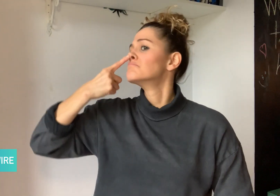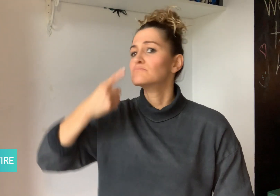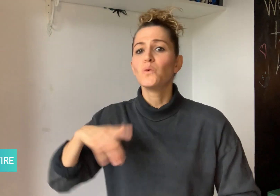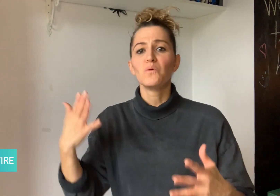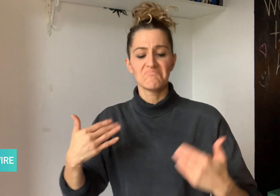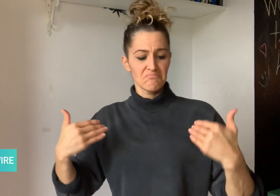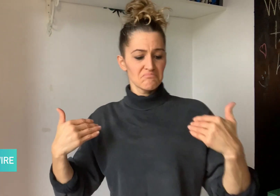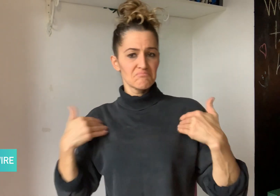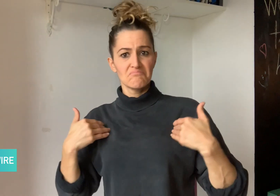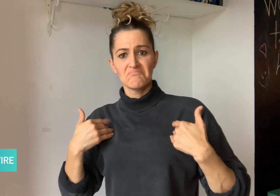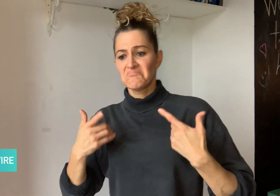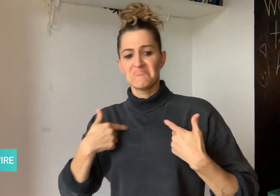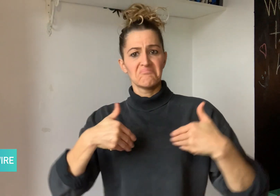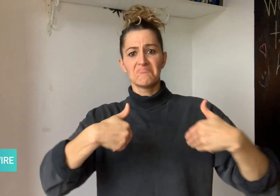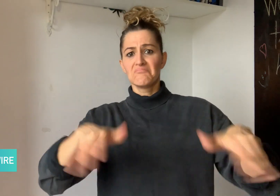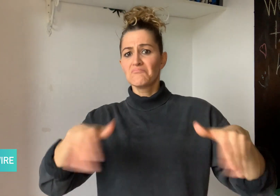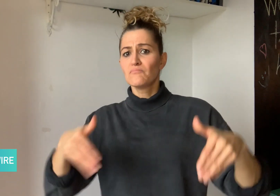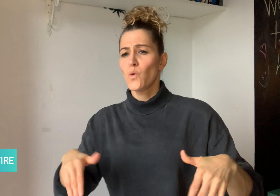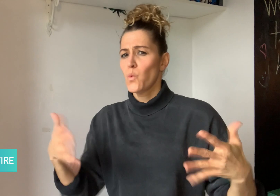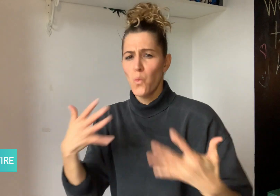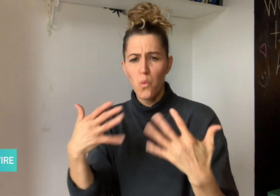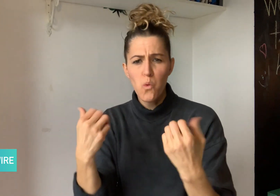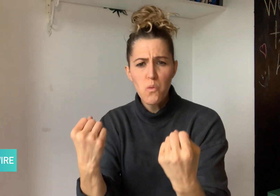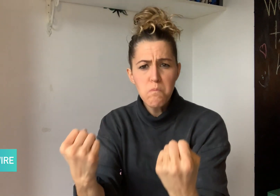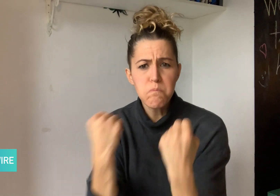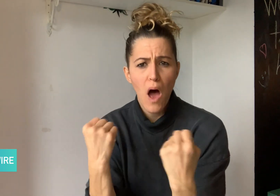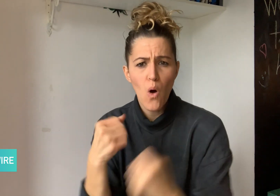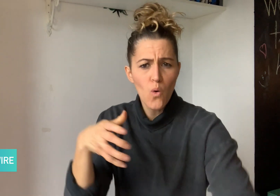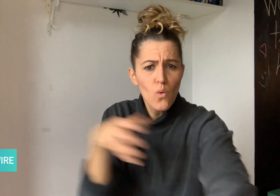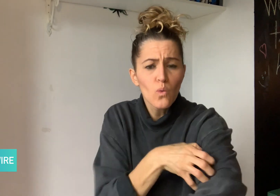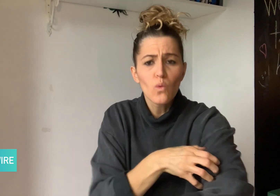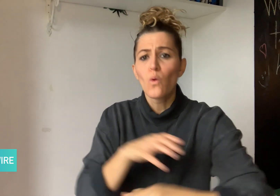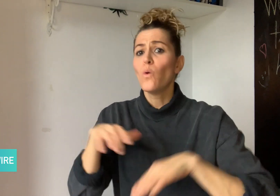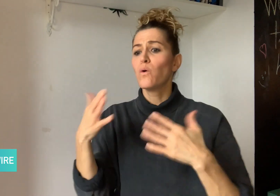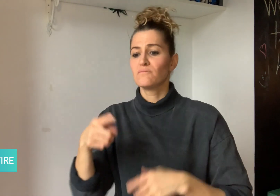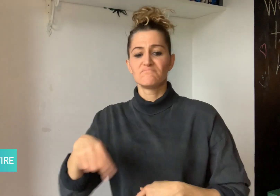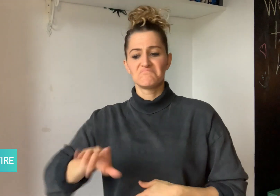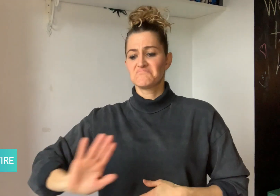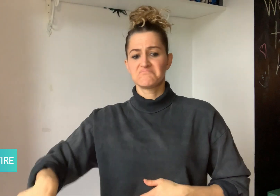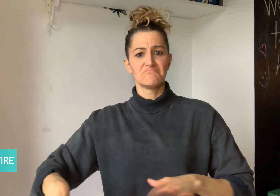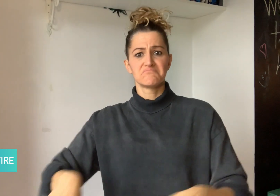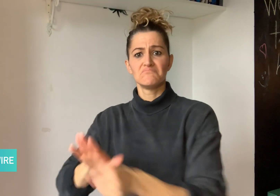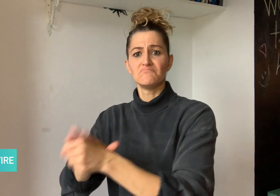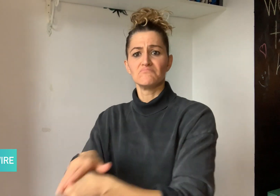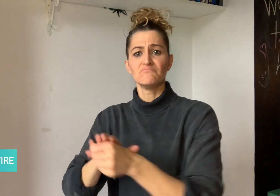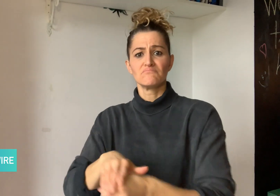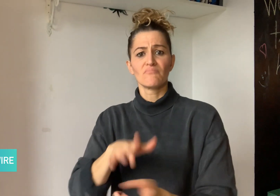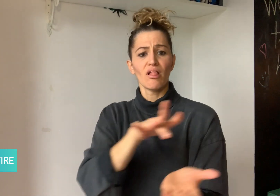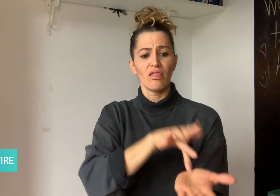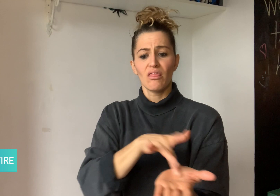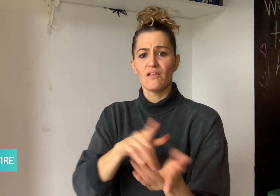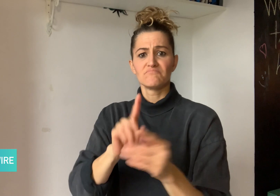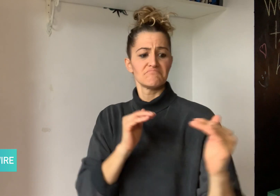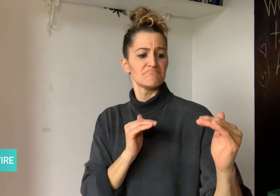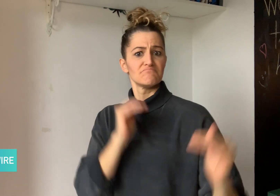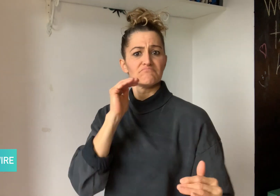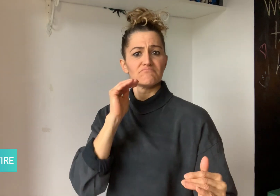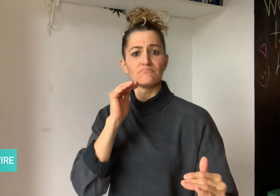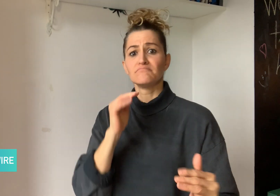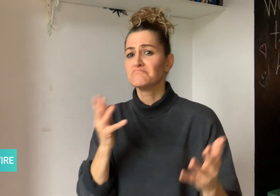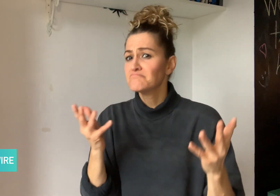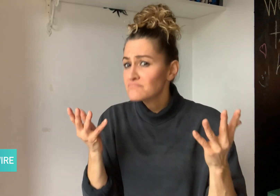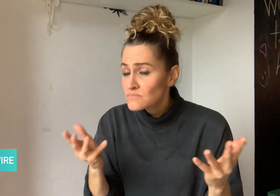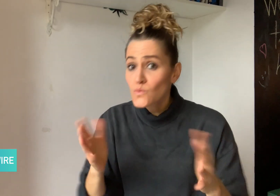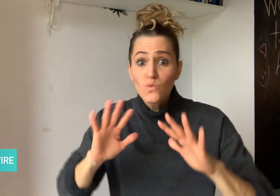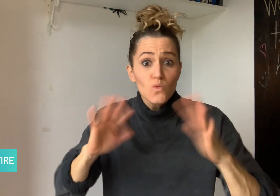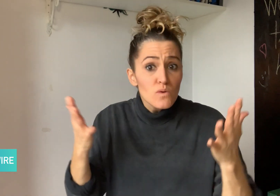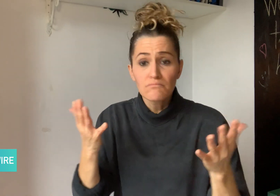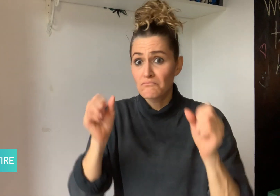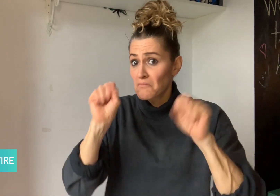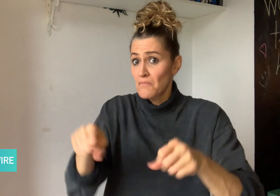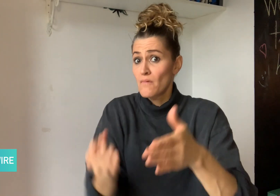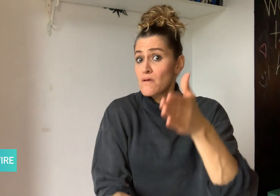and take advantage of those “below” them. Sometimes it just